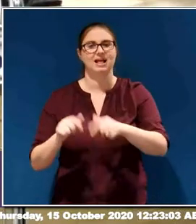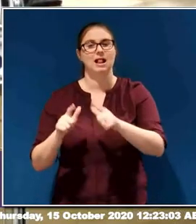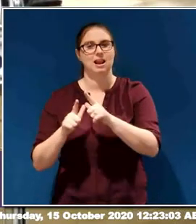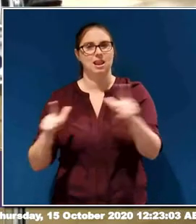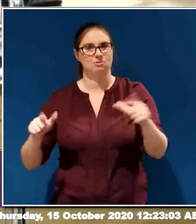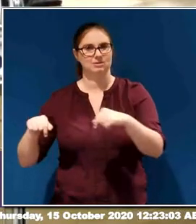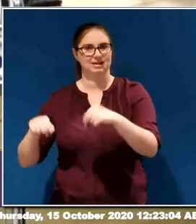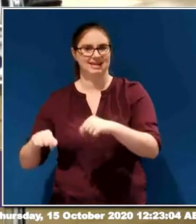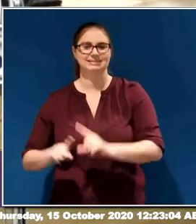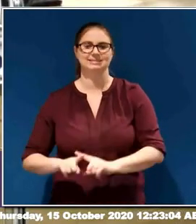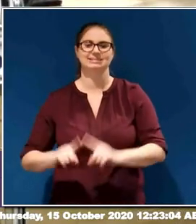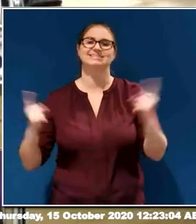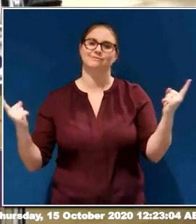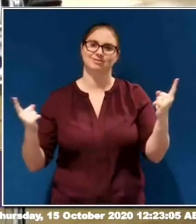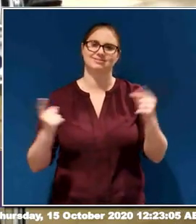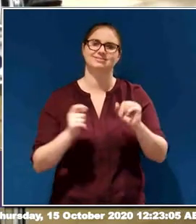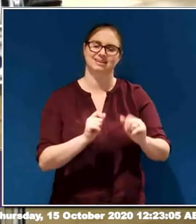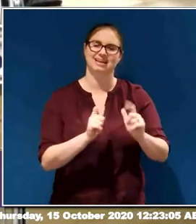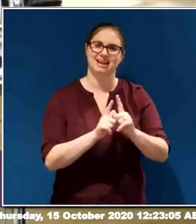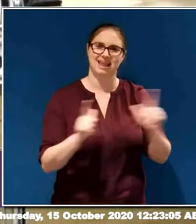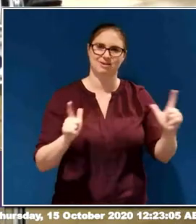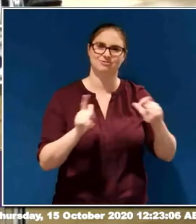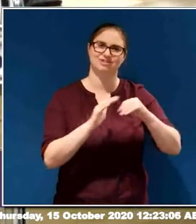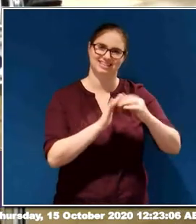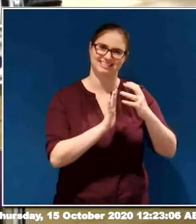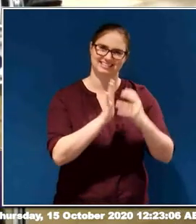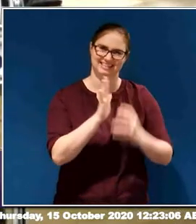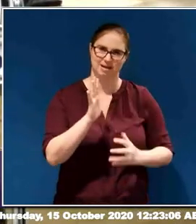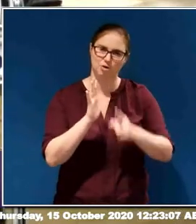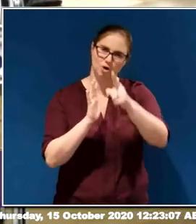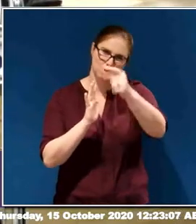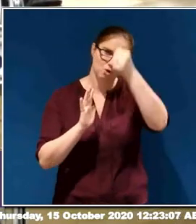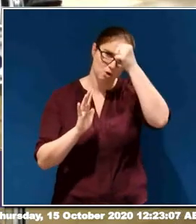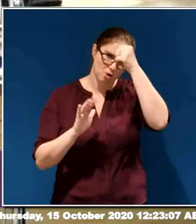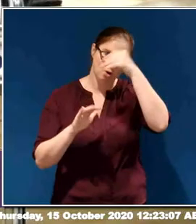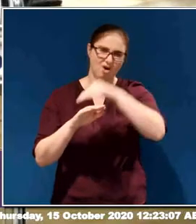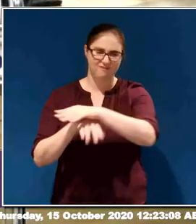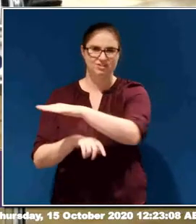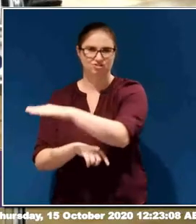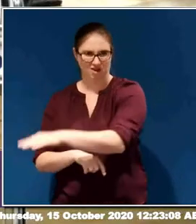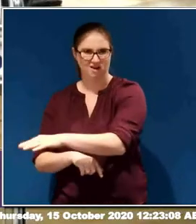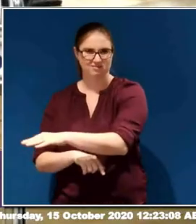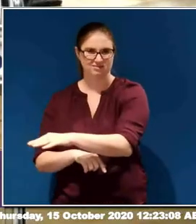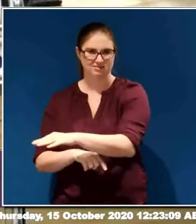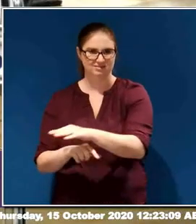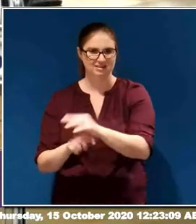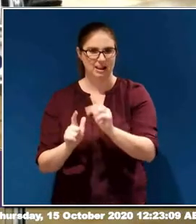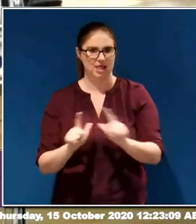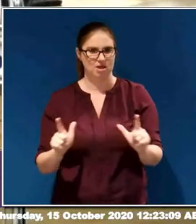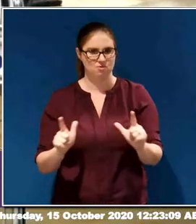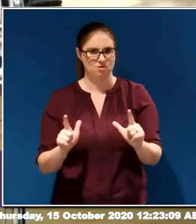understanding of it being about the child - sorry, that it's not really acting out as such.